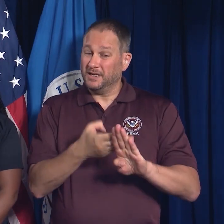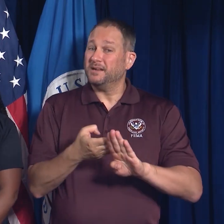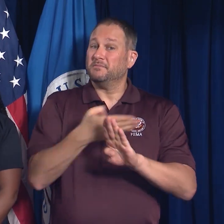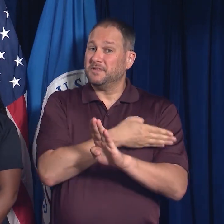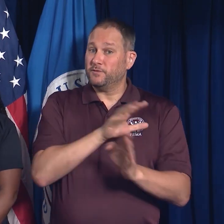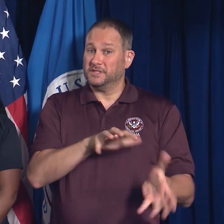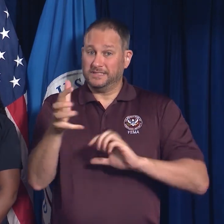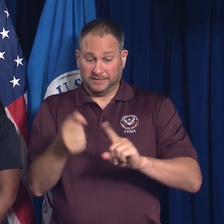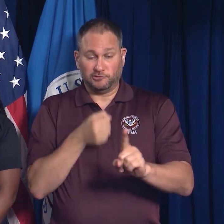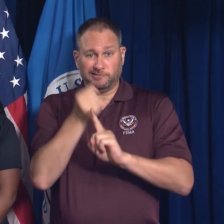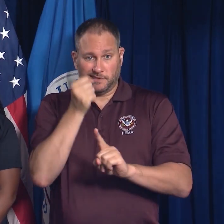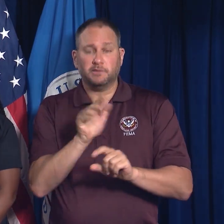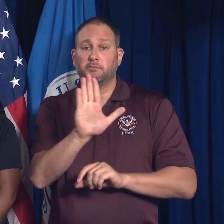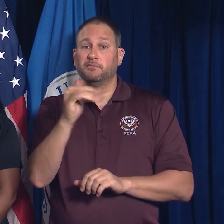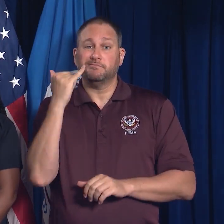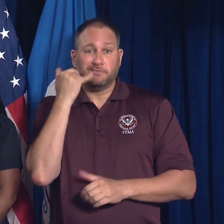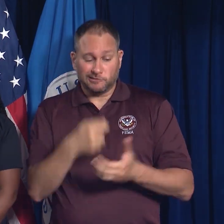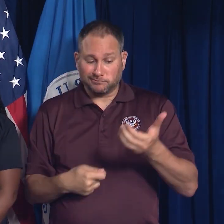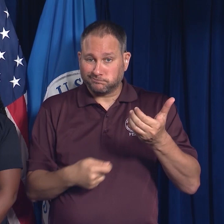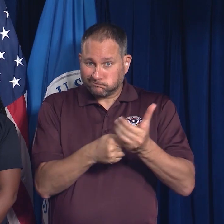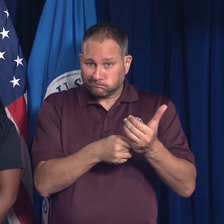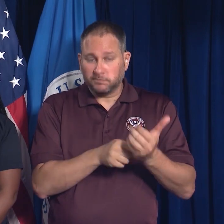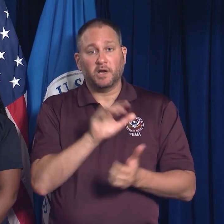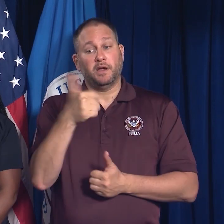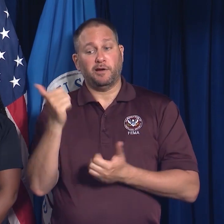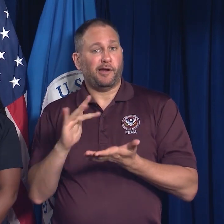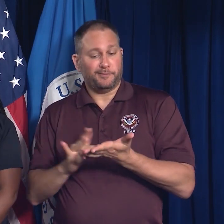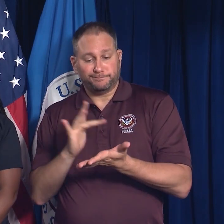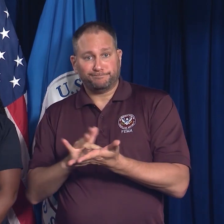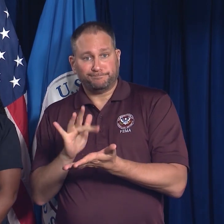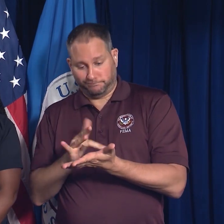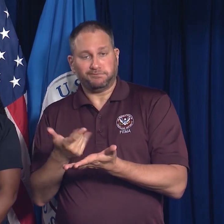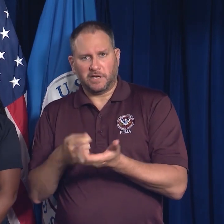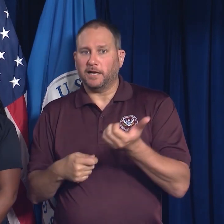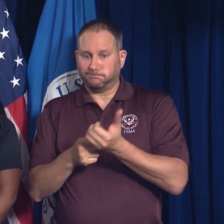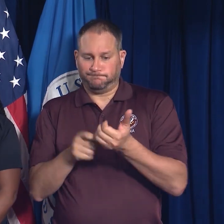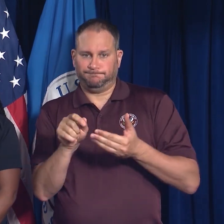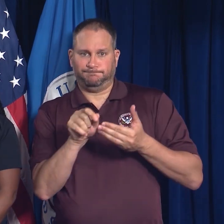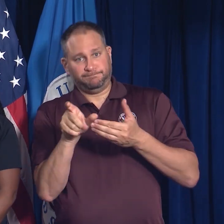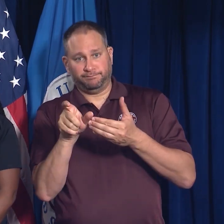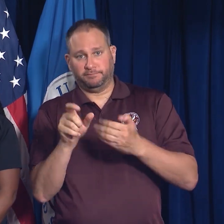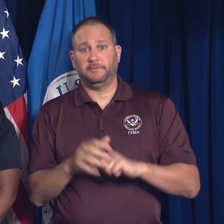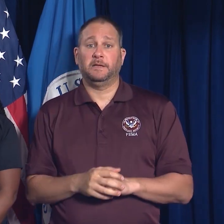Before a disaster hits, make sure your phone and other mobile devices stay fully charged.